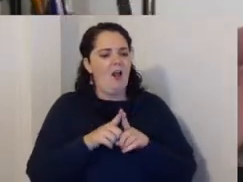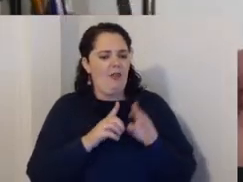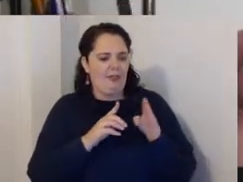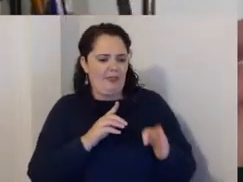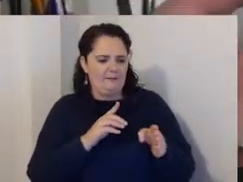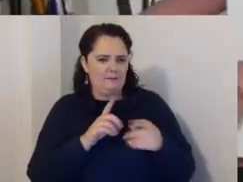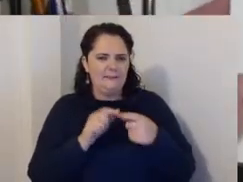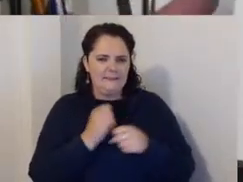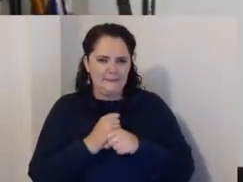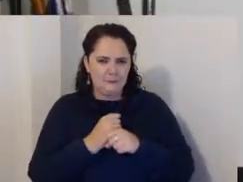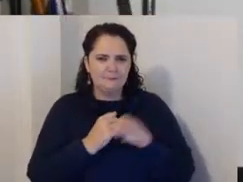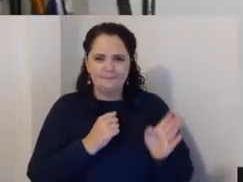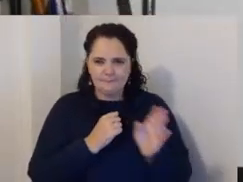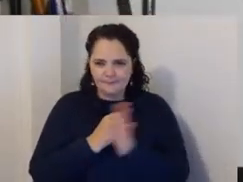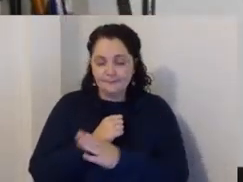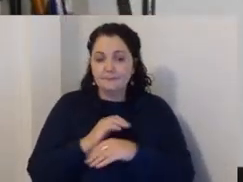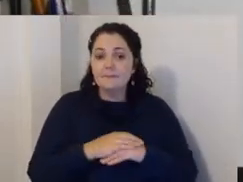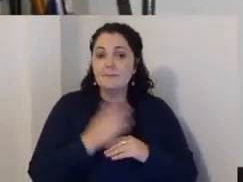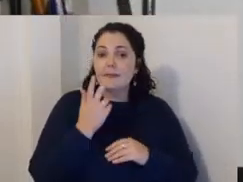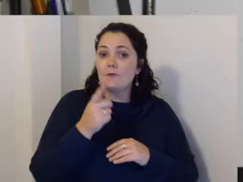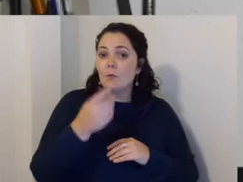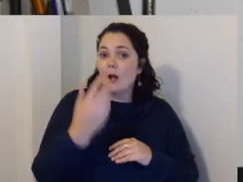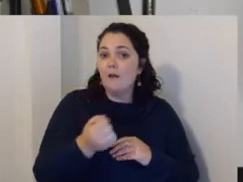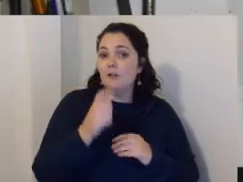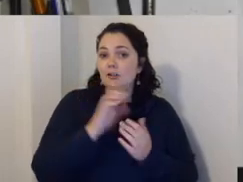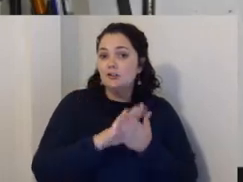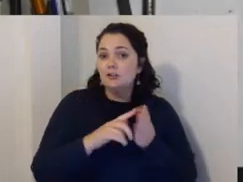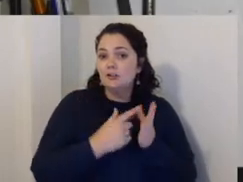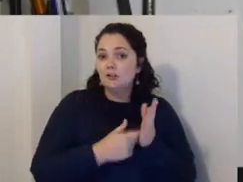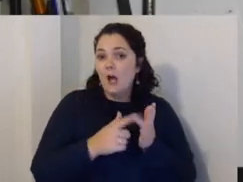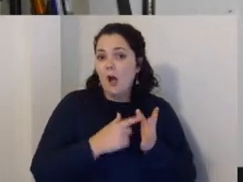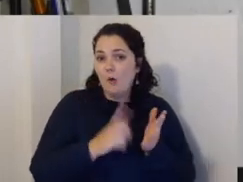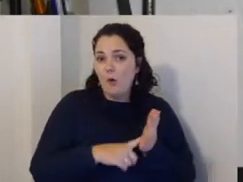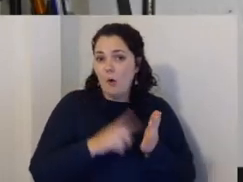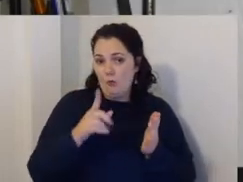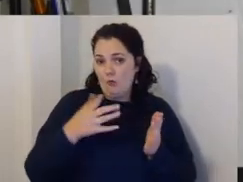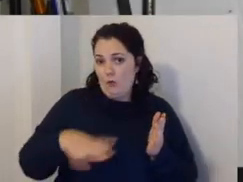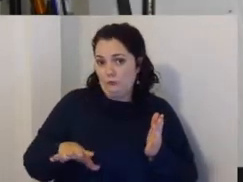sandpaper but if you have charcoal and you want to work charcoal I recommend that you try that